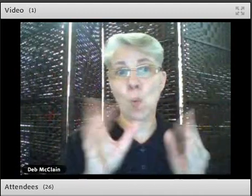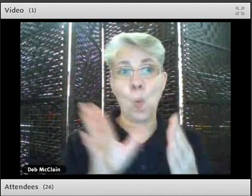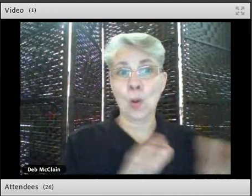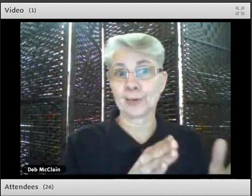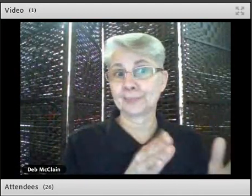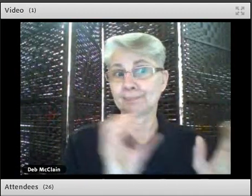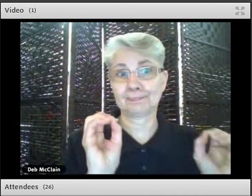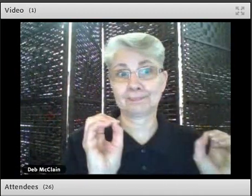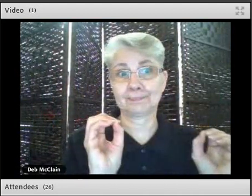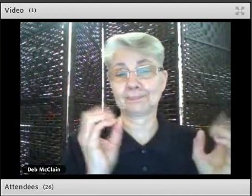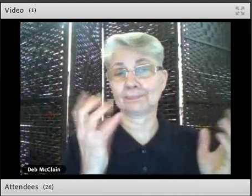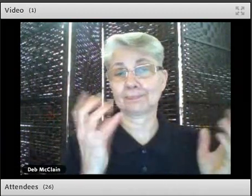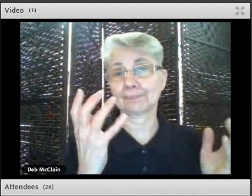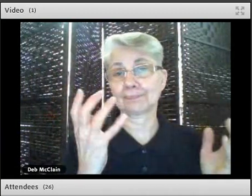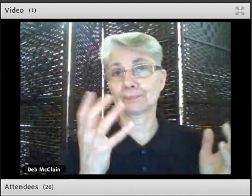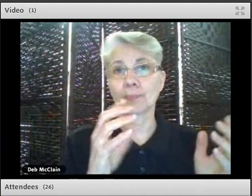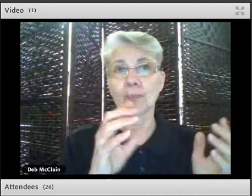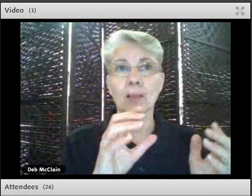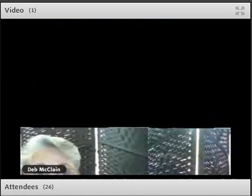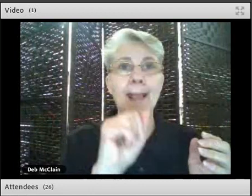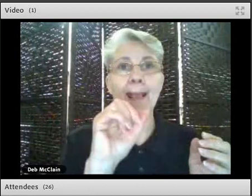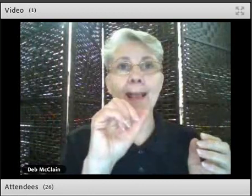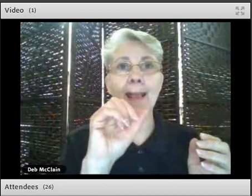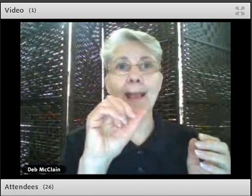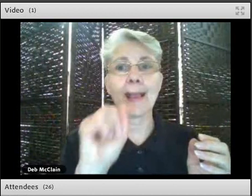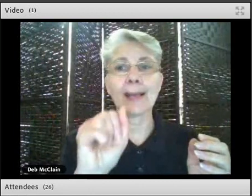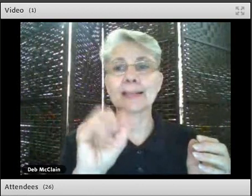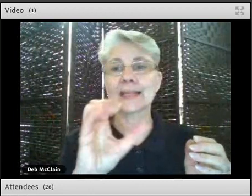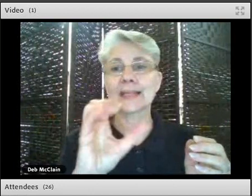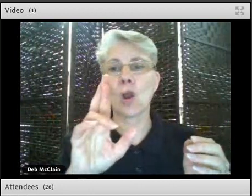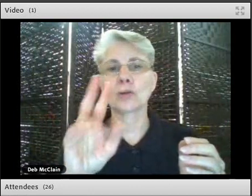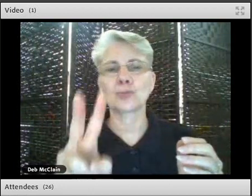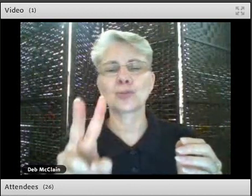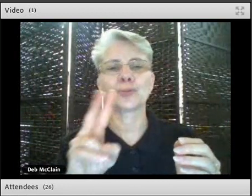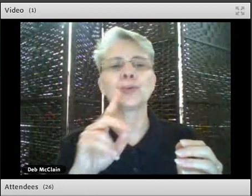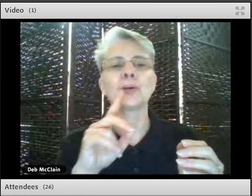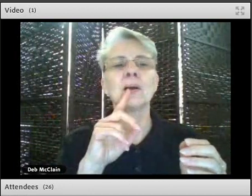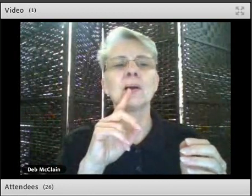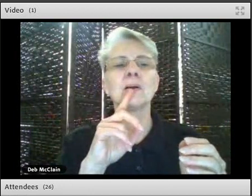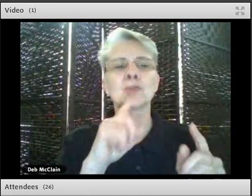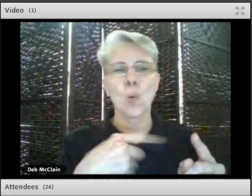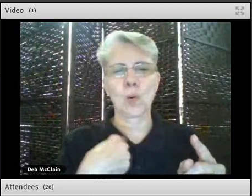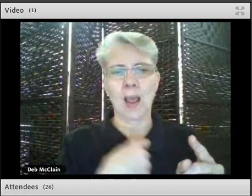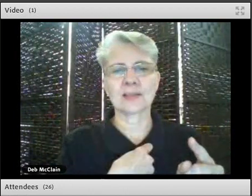or, I'm sorry -- the most important instruction or note as the first one.